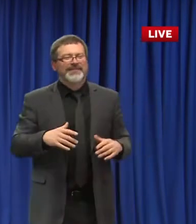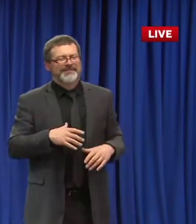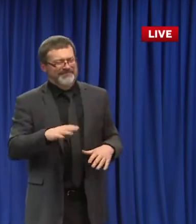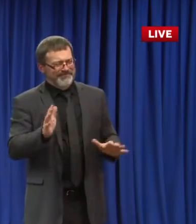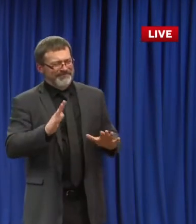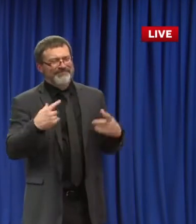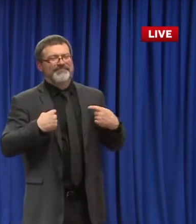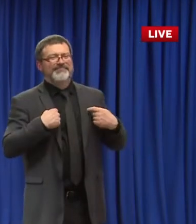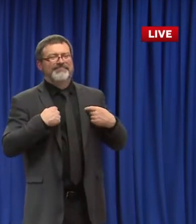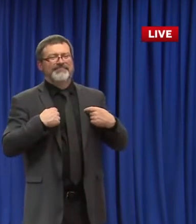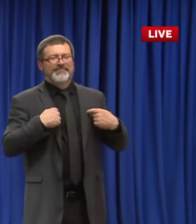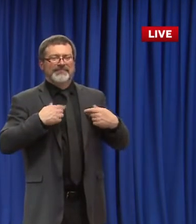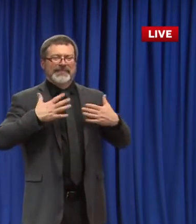WELL, IT’S YEAH, IT’S THE GOVERNOR’S DECISION.